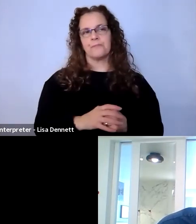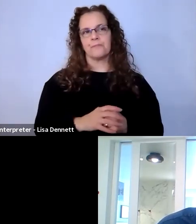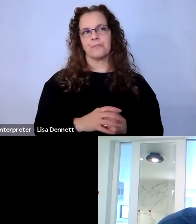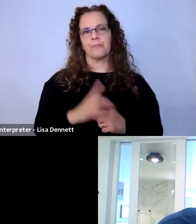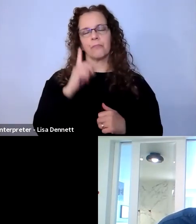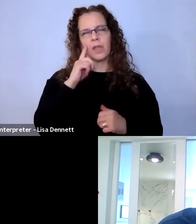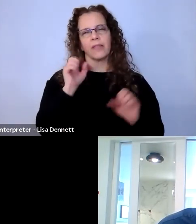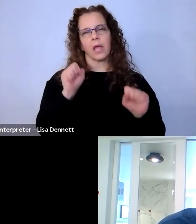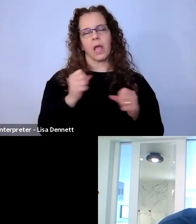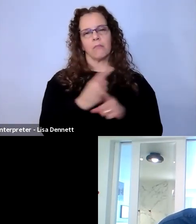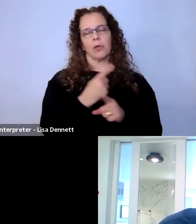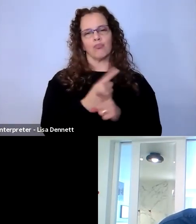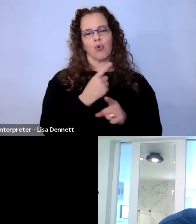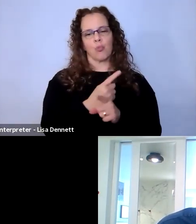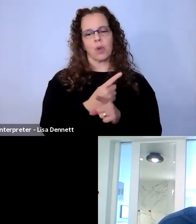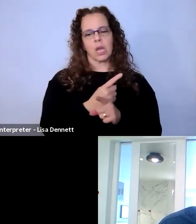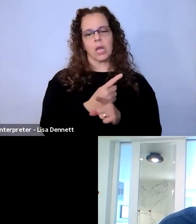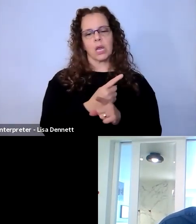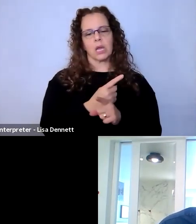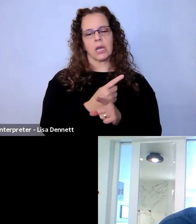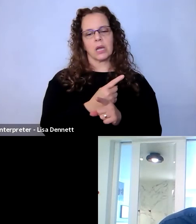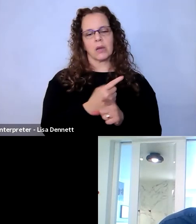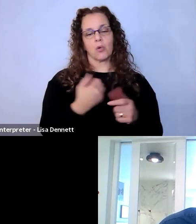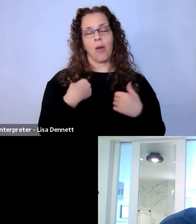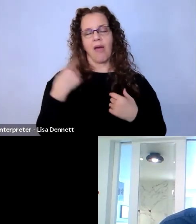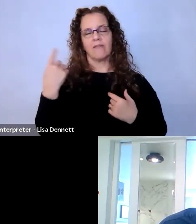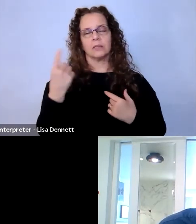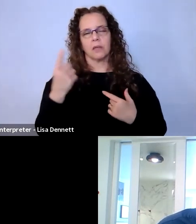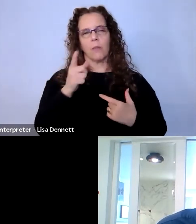someone who has oversight over inclusive design, with a capital I.